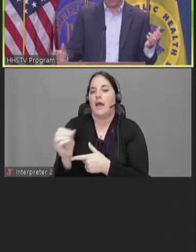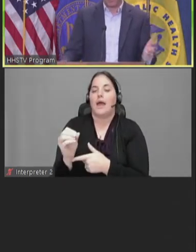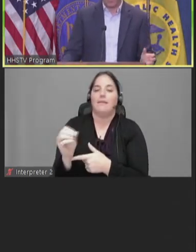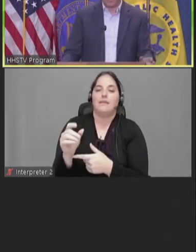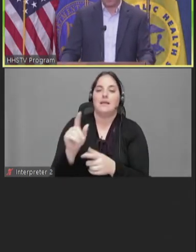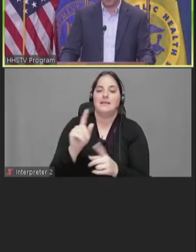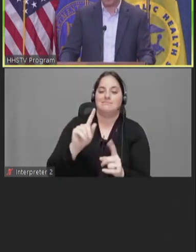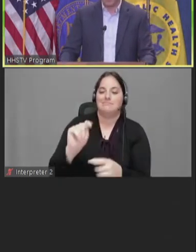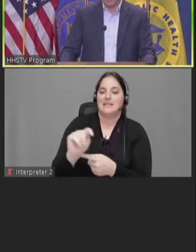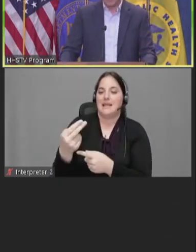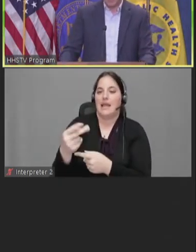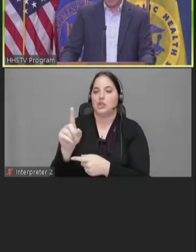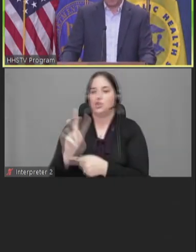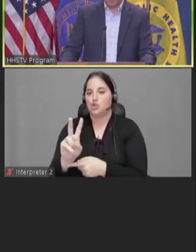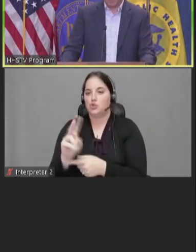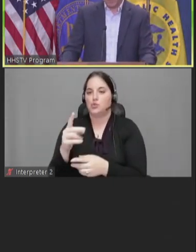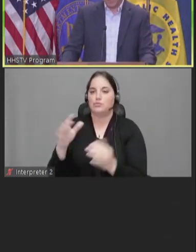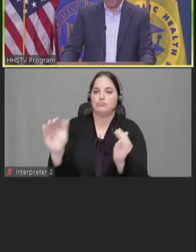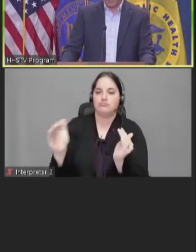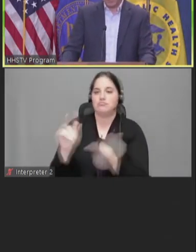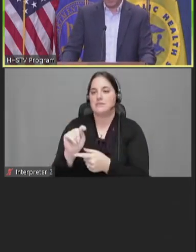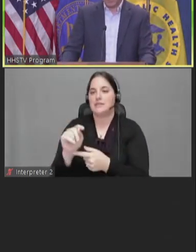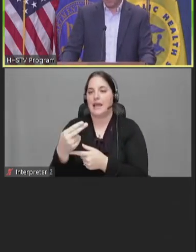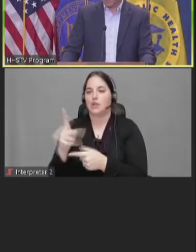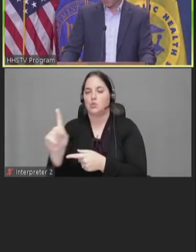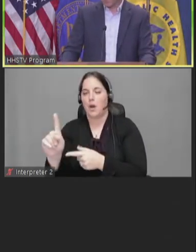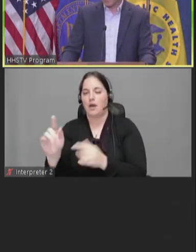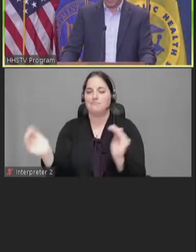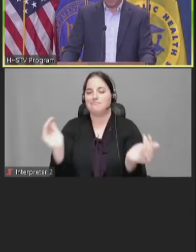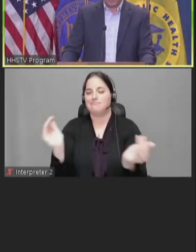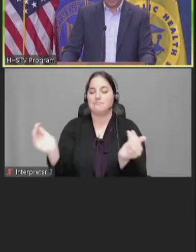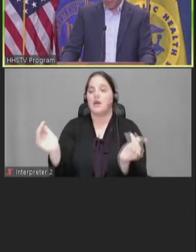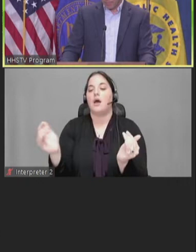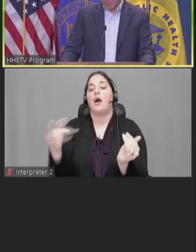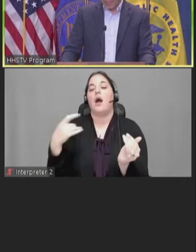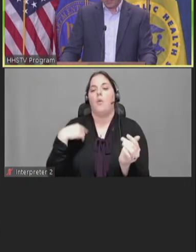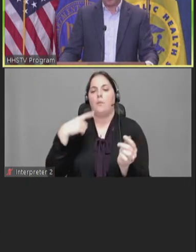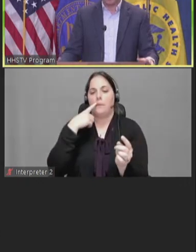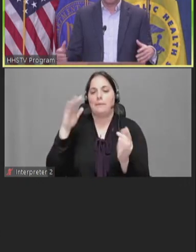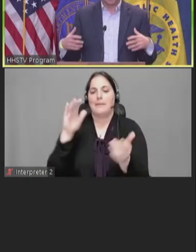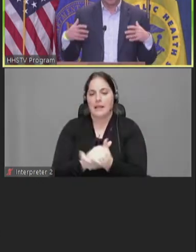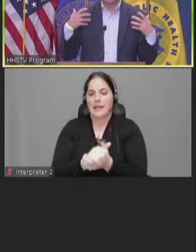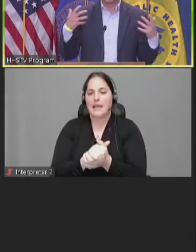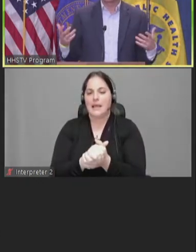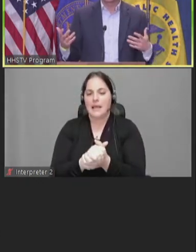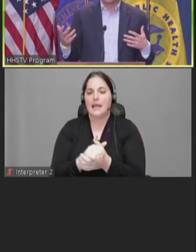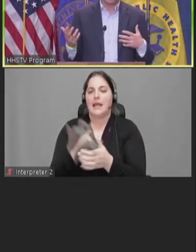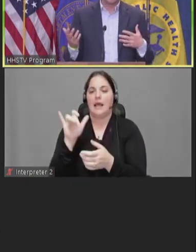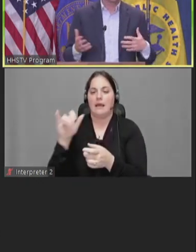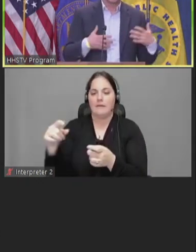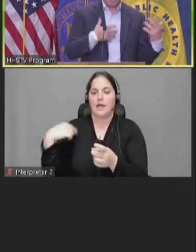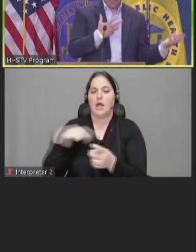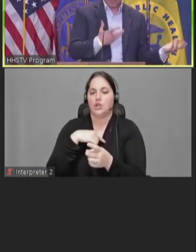paradigm. We do think there are steps that can be taken to improve the old adjuvants,